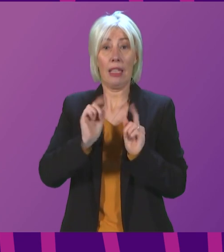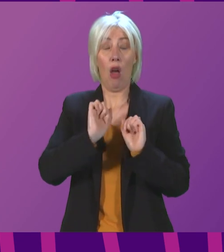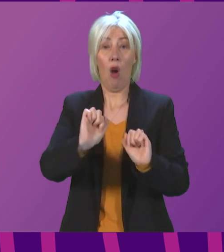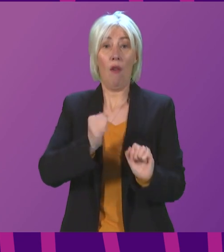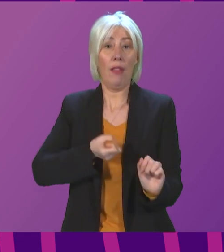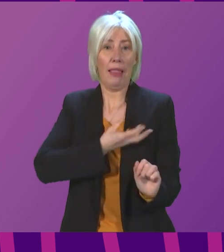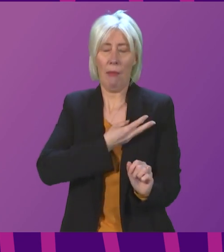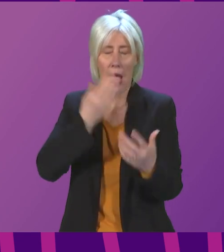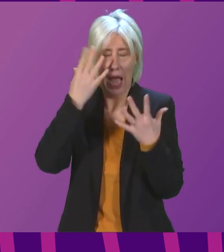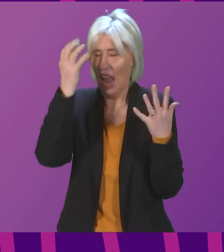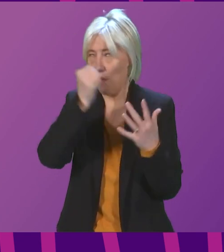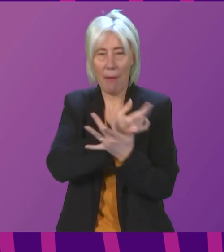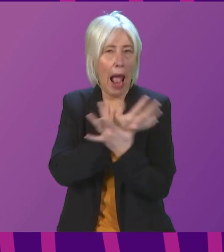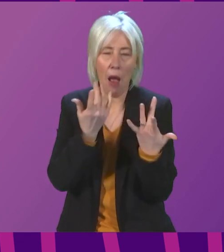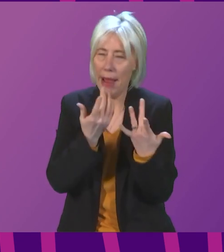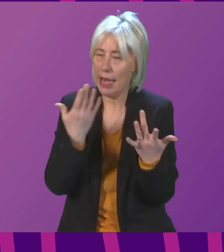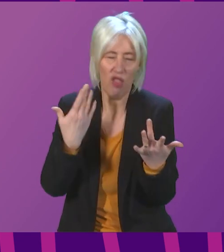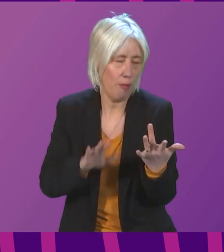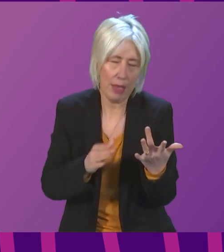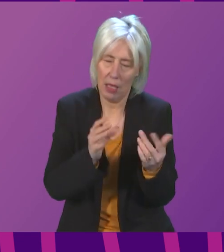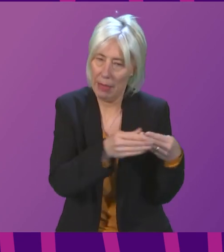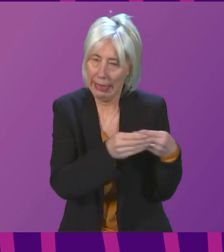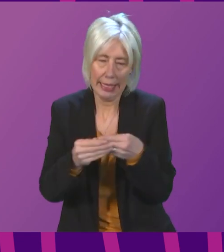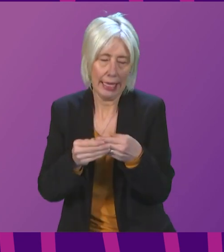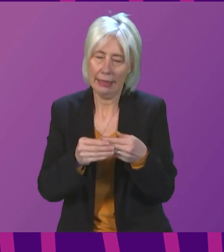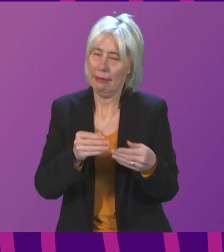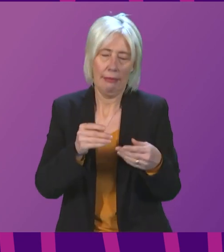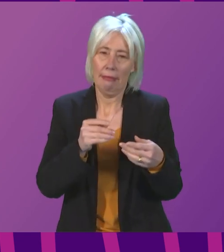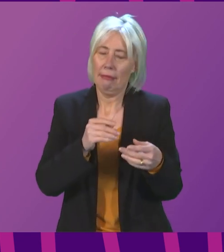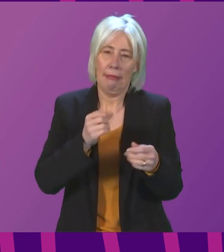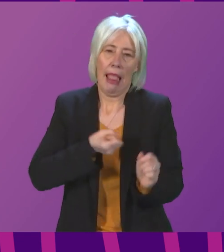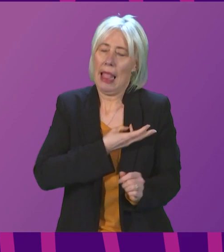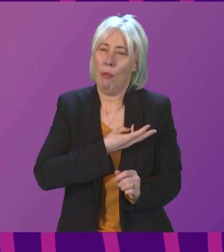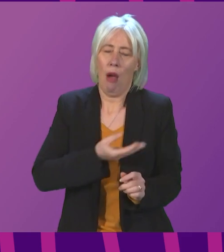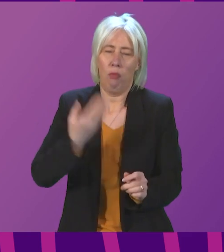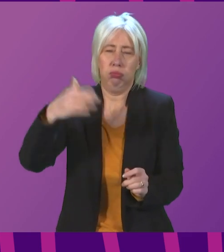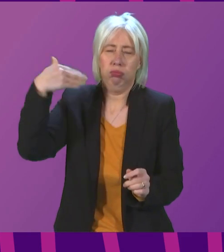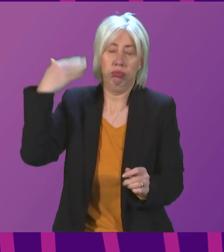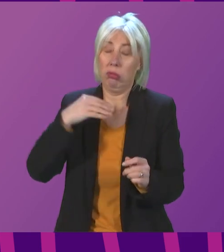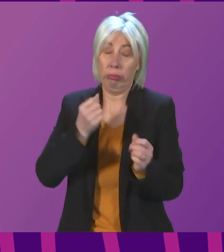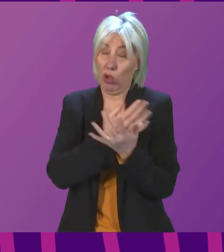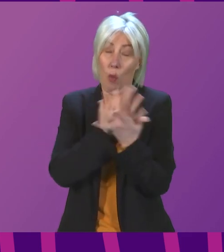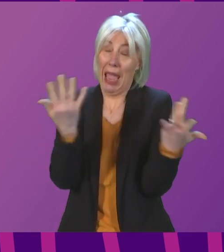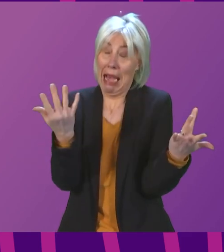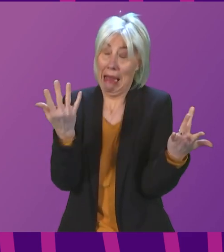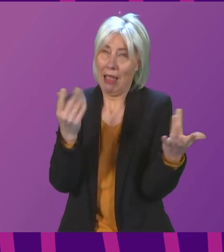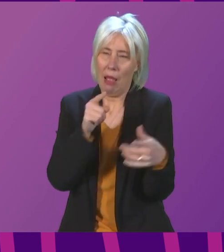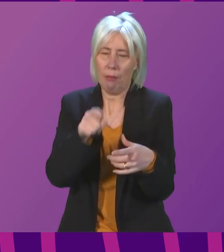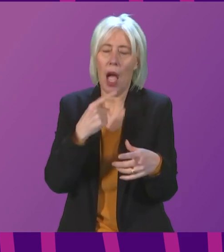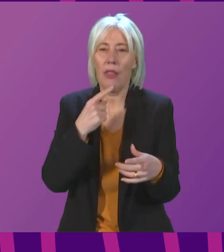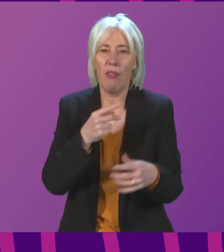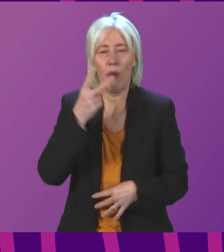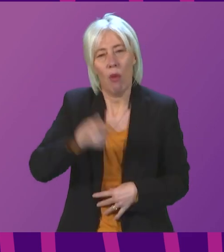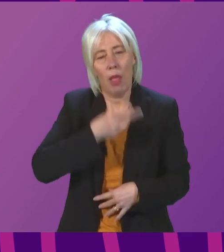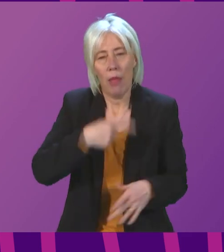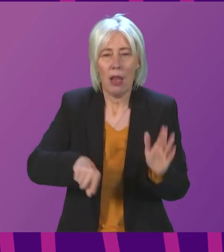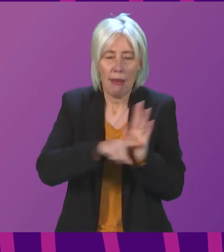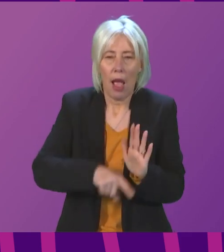forgotten how many predecessors he has had—have been trotting out those negative talk-down-Scotland